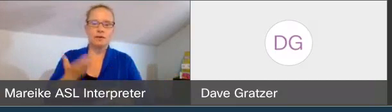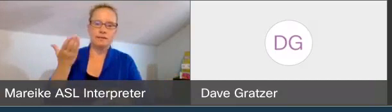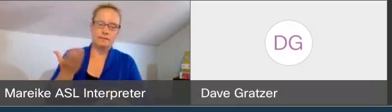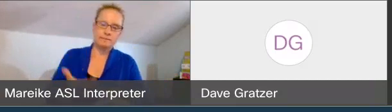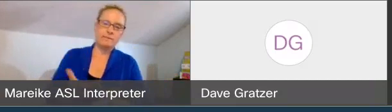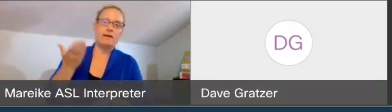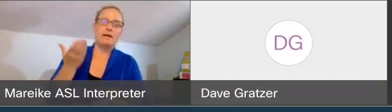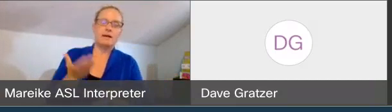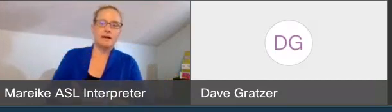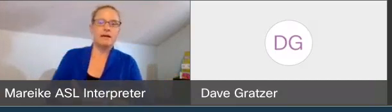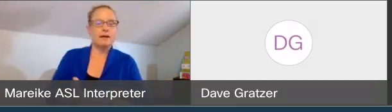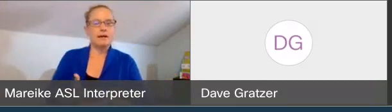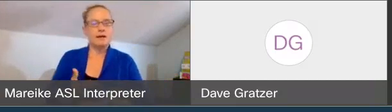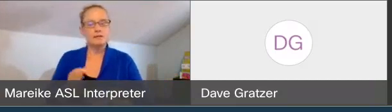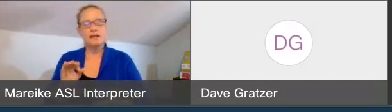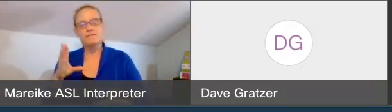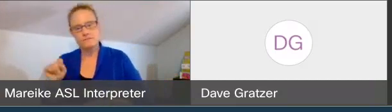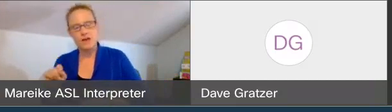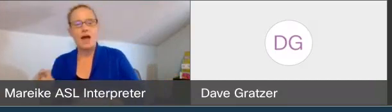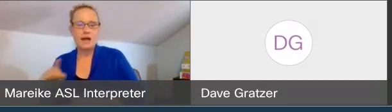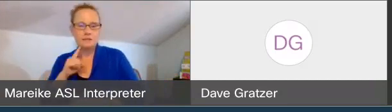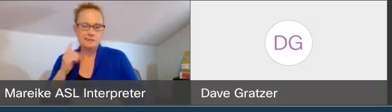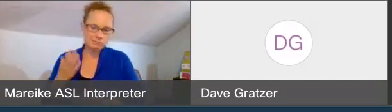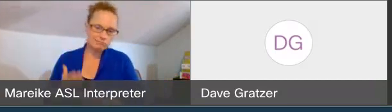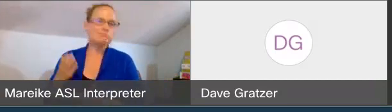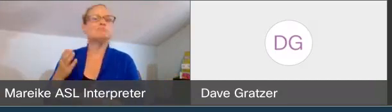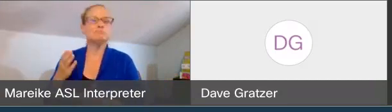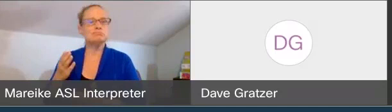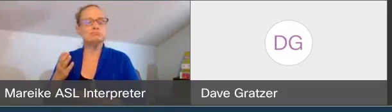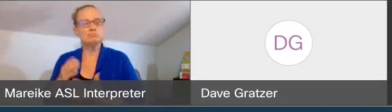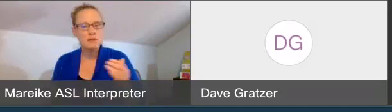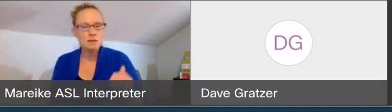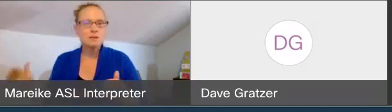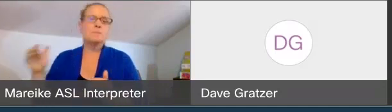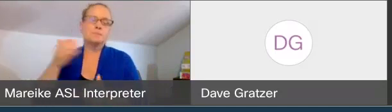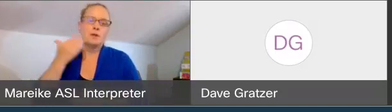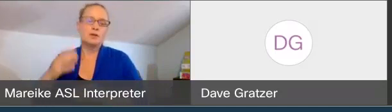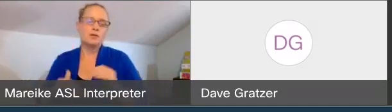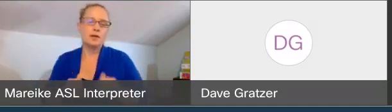superior to usual care or whatever it's being compared to. We don't currently have that,